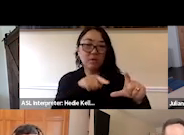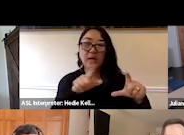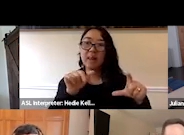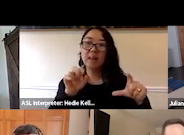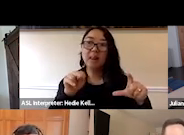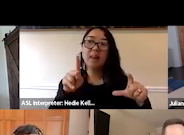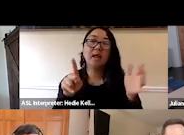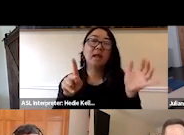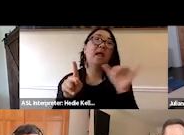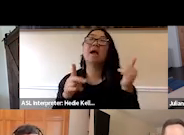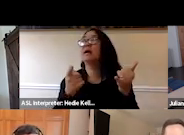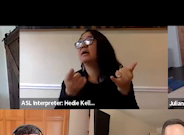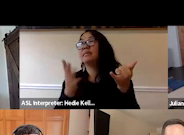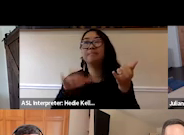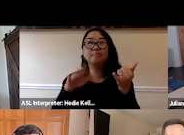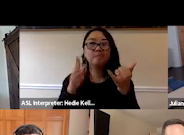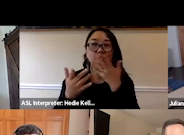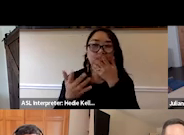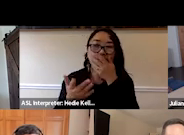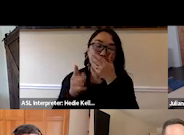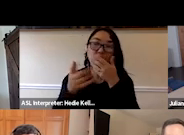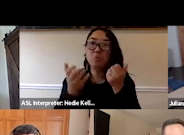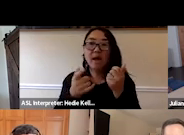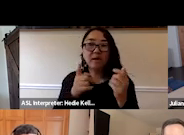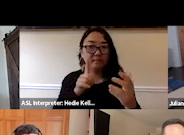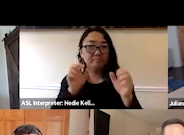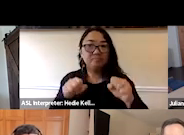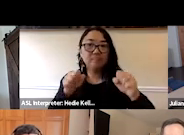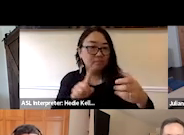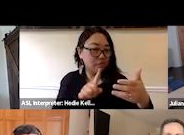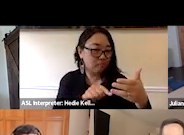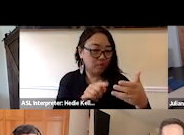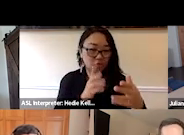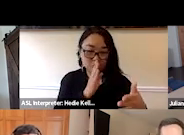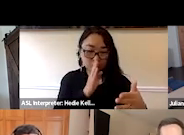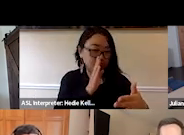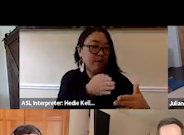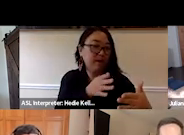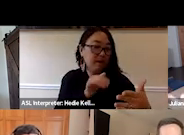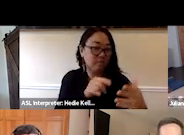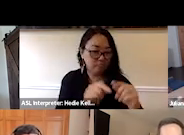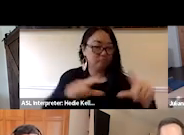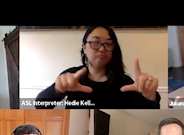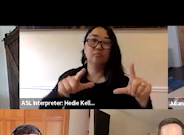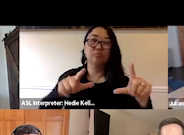you want to be able to click directly from that space and go into another place.